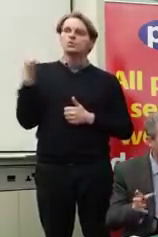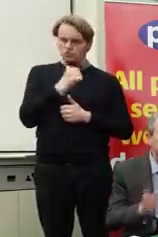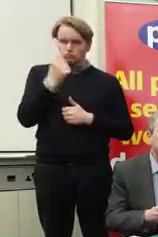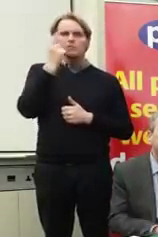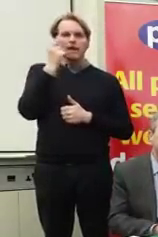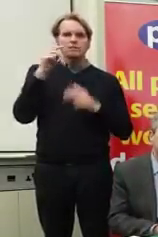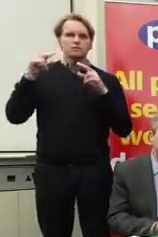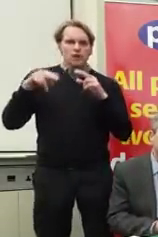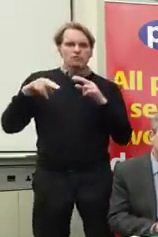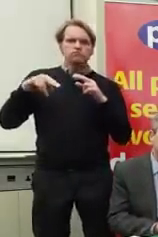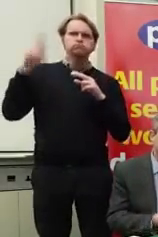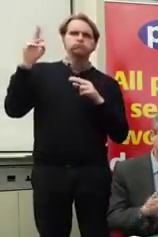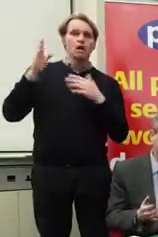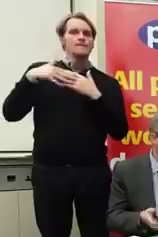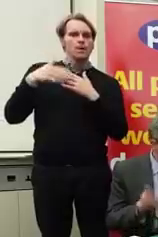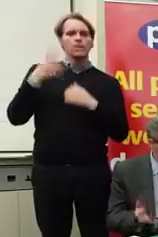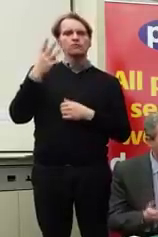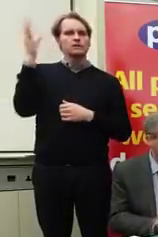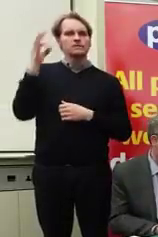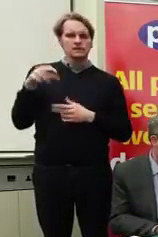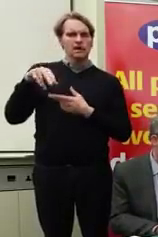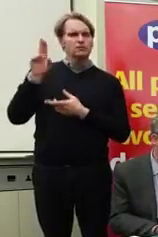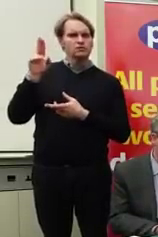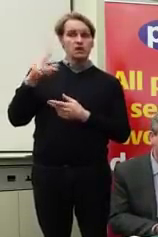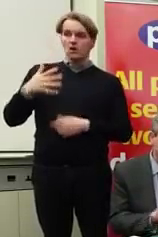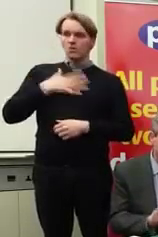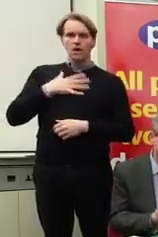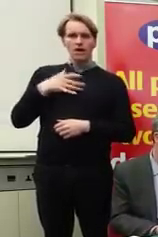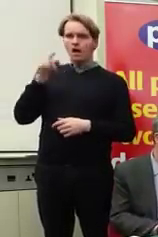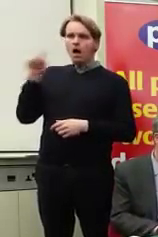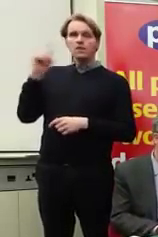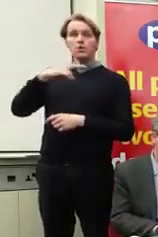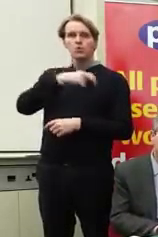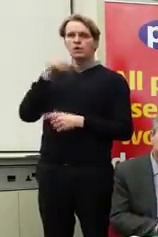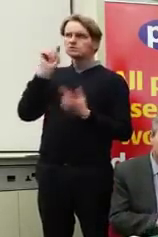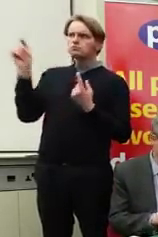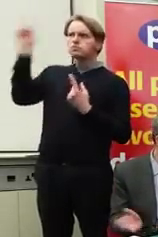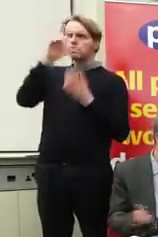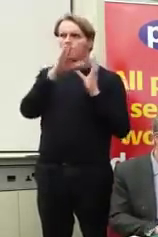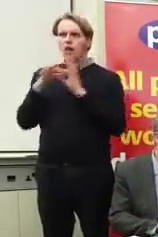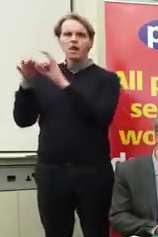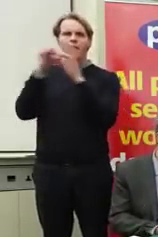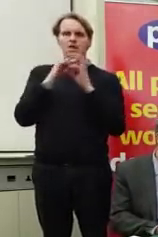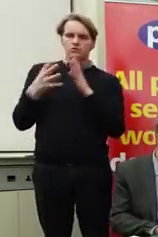than that and that's why we want this to be a united campaign to get above the rate of inflation for our members wherever they work.